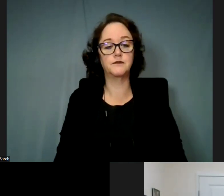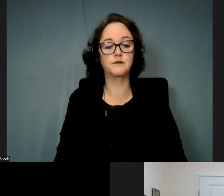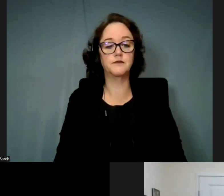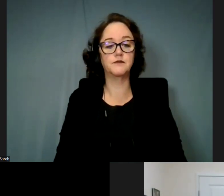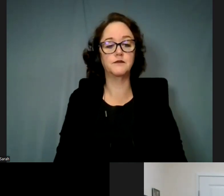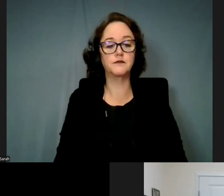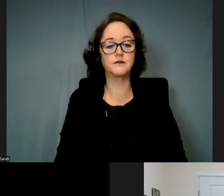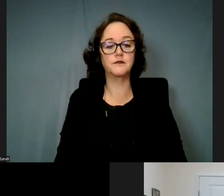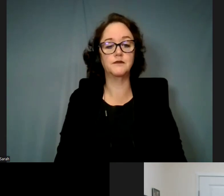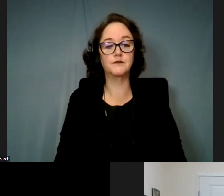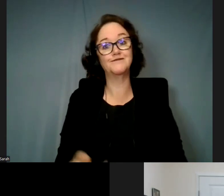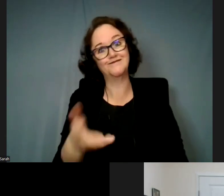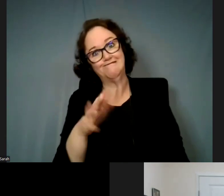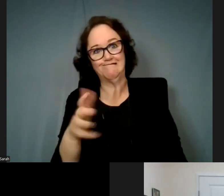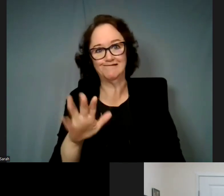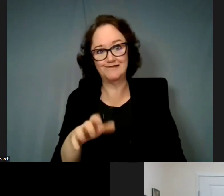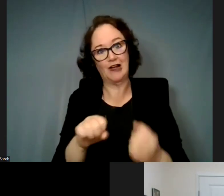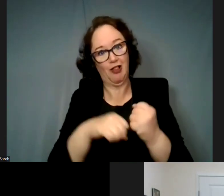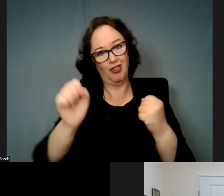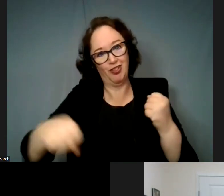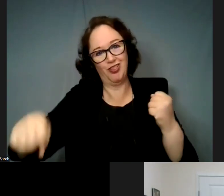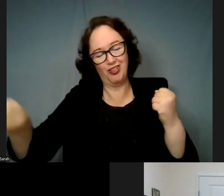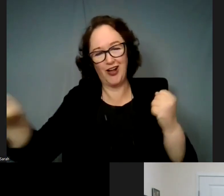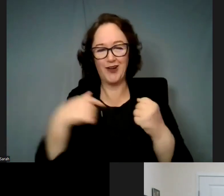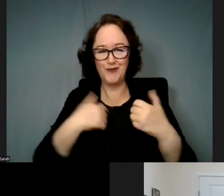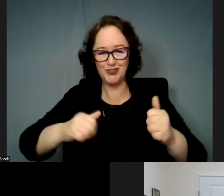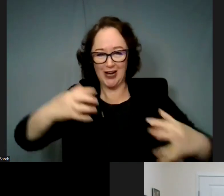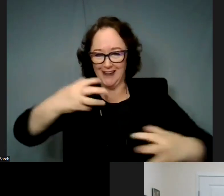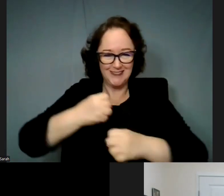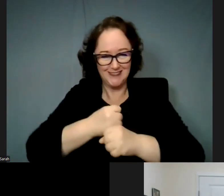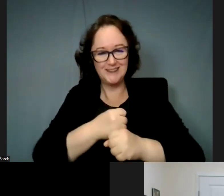will condense it as much as I can. To be perfectly honest, for